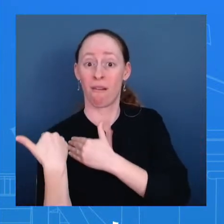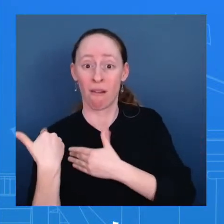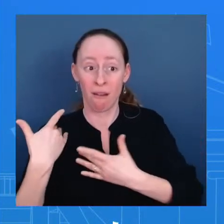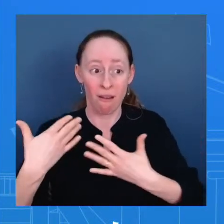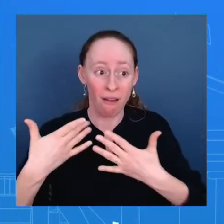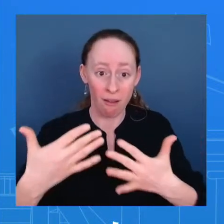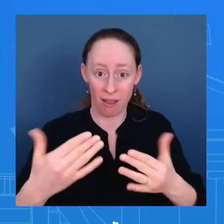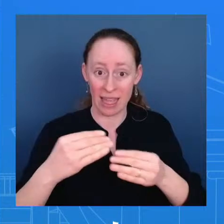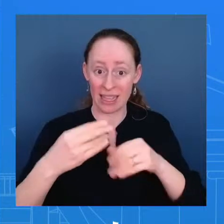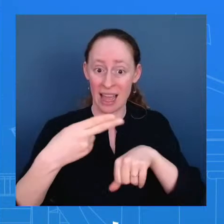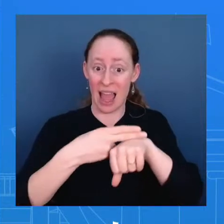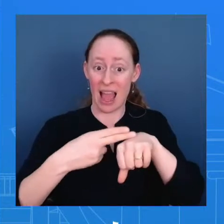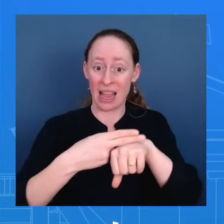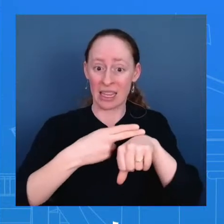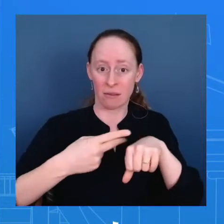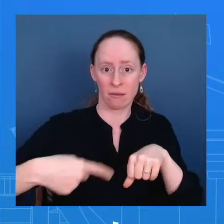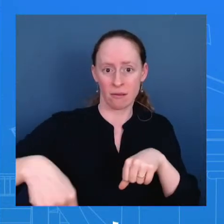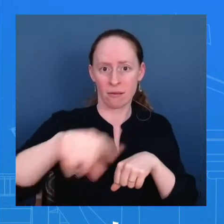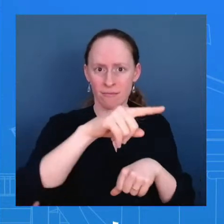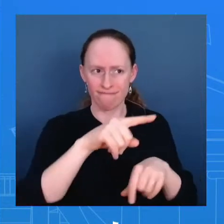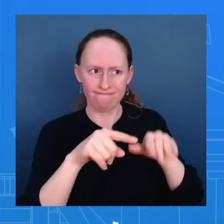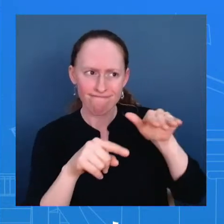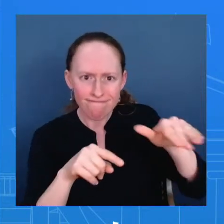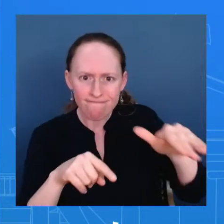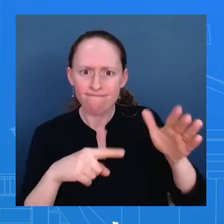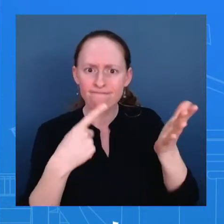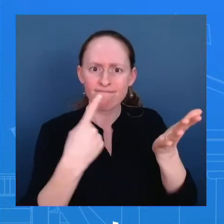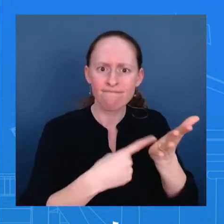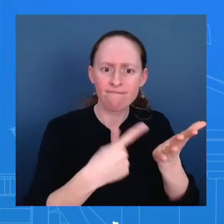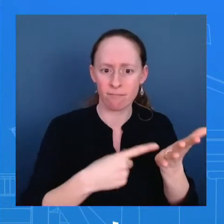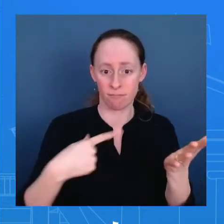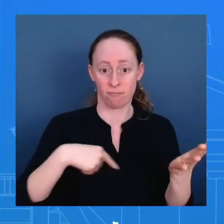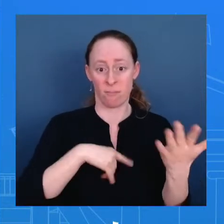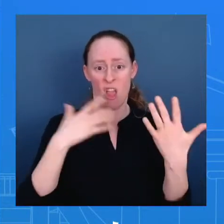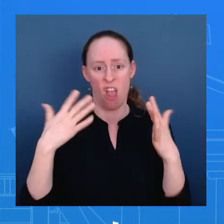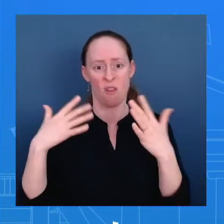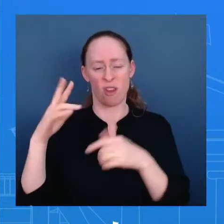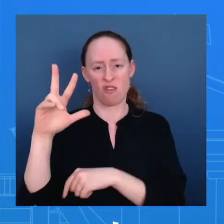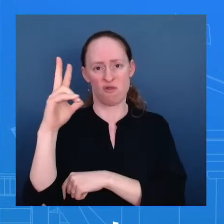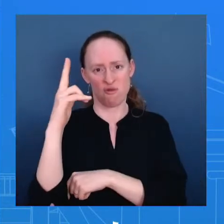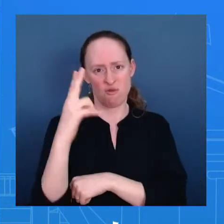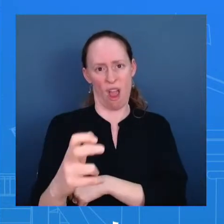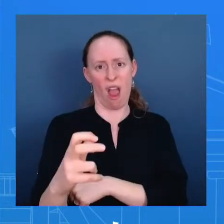We've contributed $300 million to that mission, and we want to bolster the Haitian police,